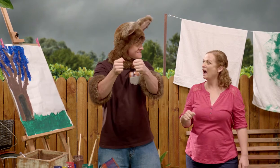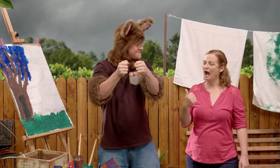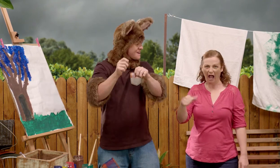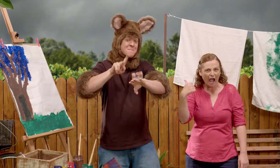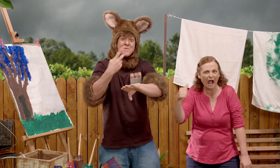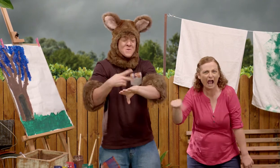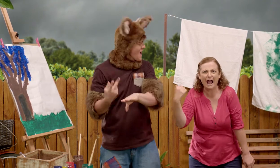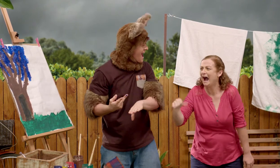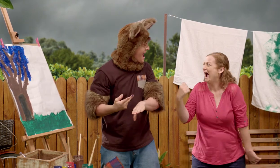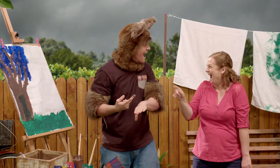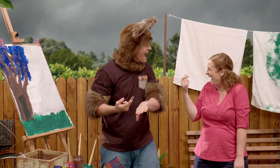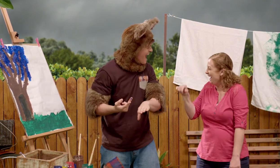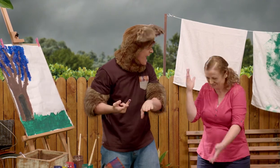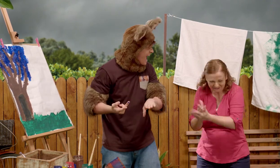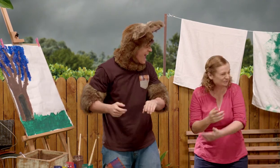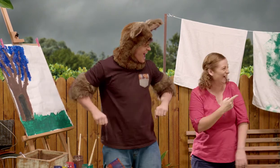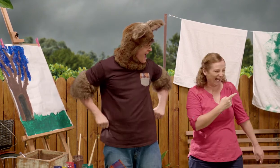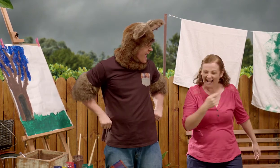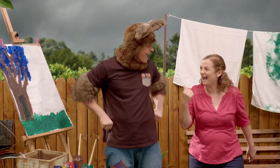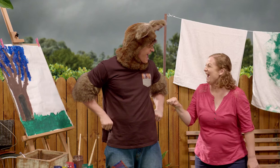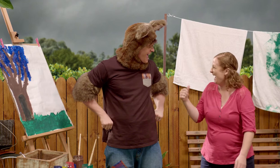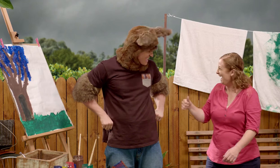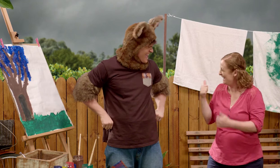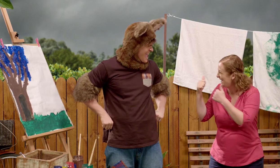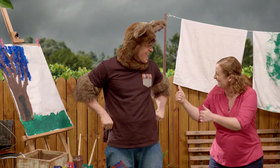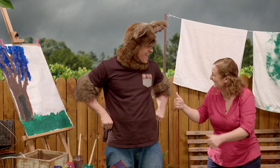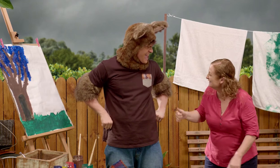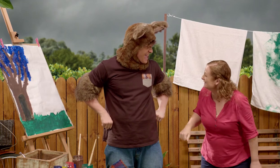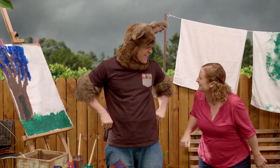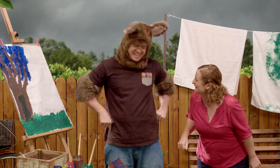they're blue, too. Yes, that's right. They are.